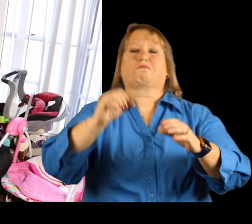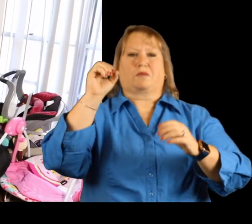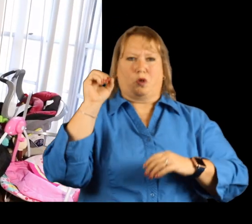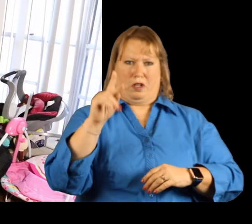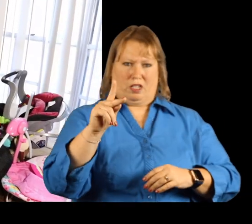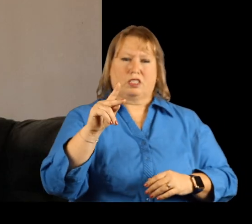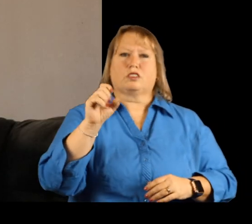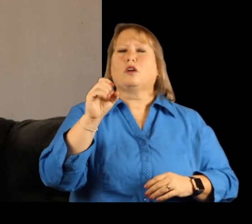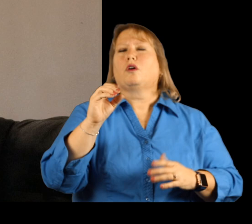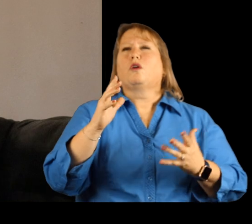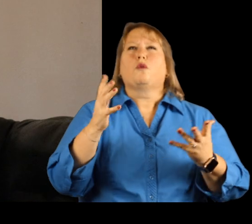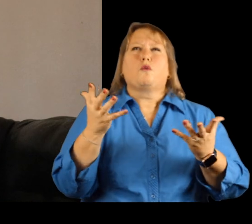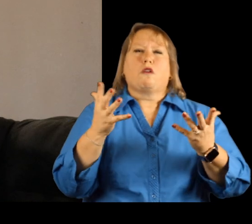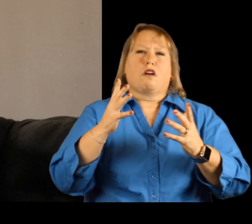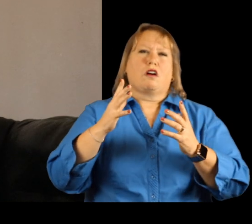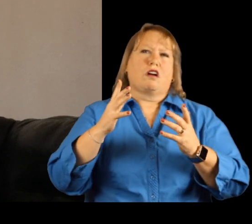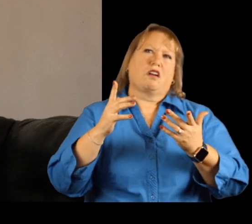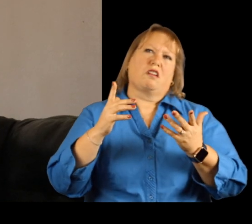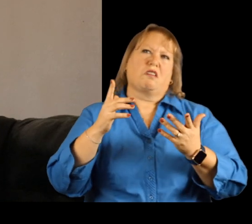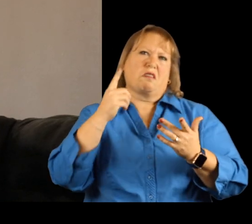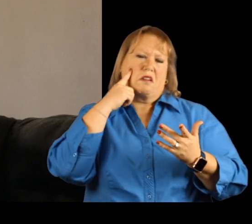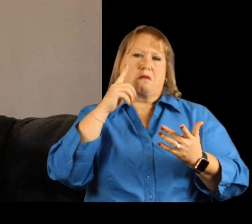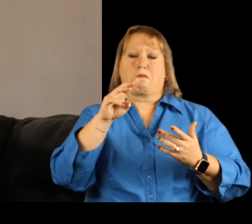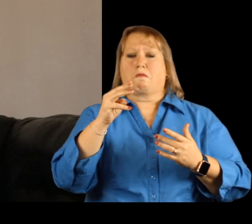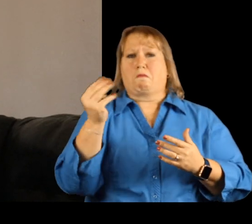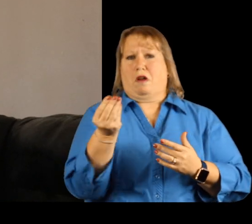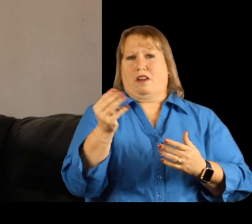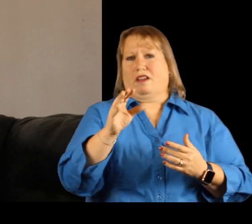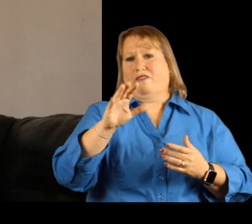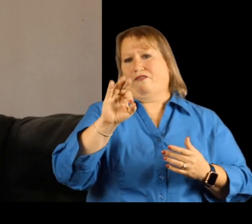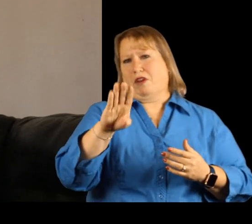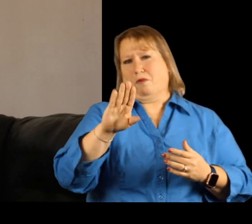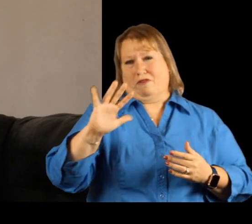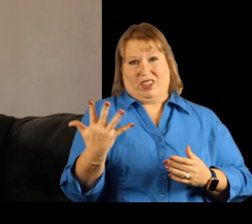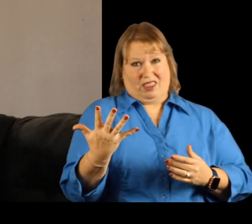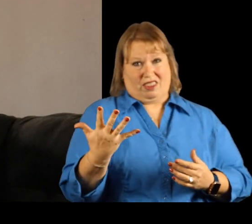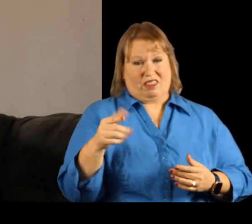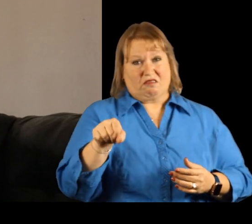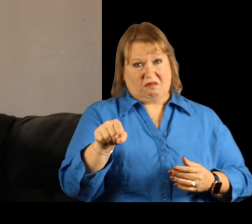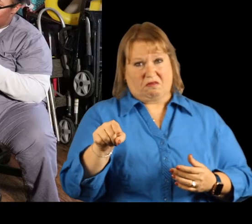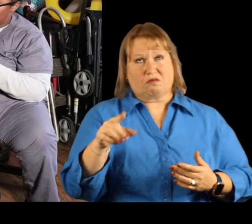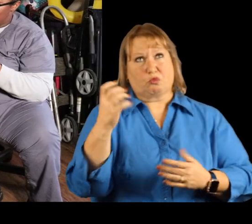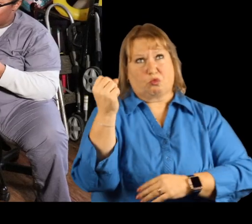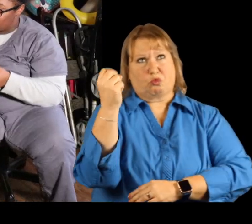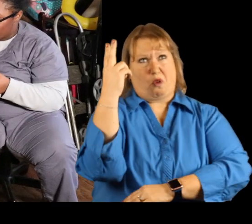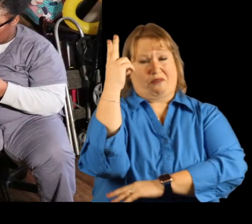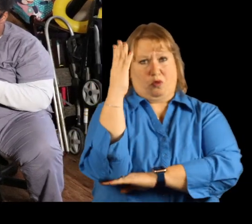Alright, so how about on Monday the 5th of February? We can do twelve.